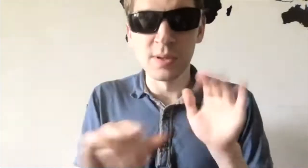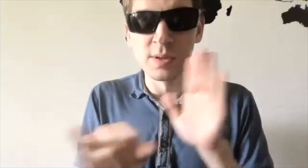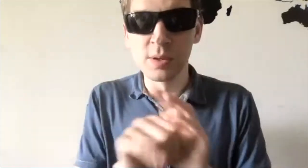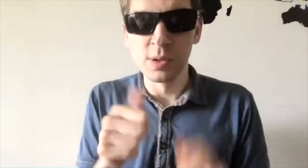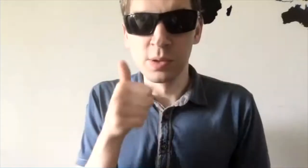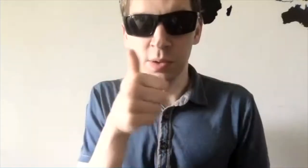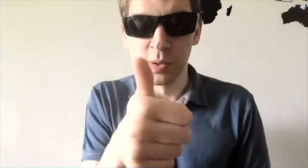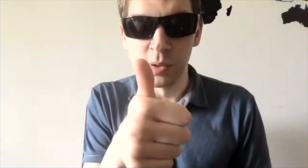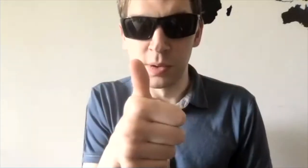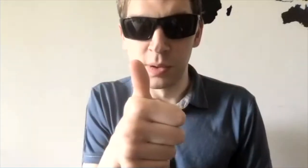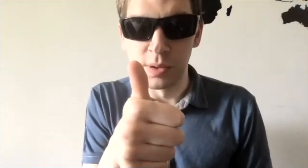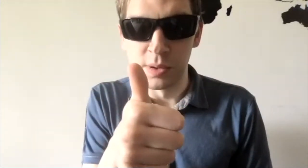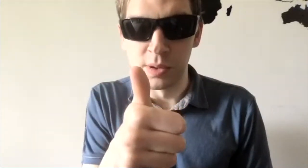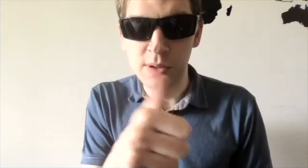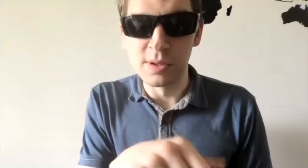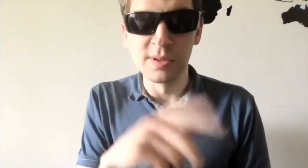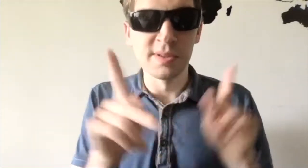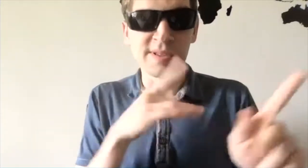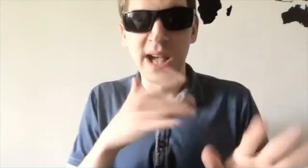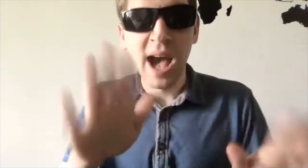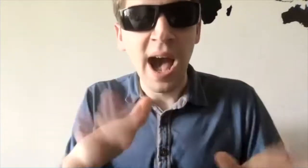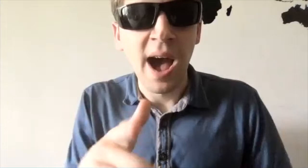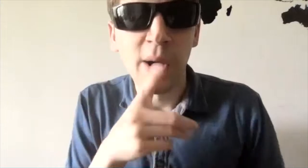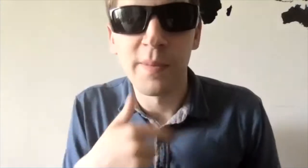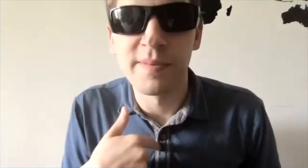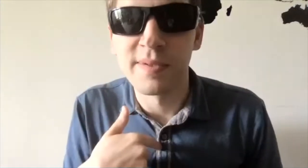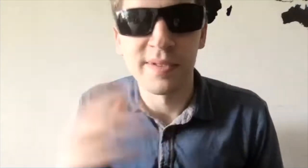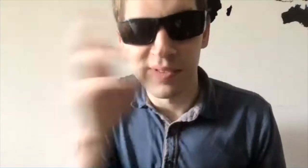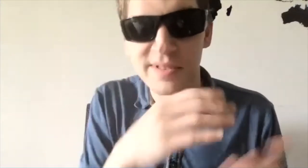First, many people forget to identify themselves.